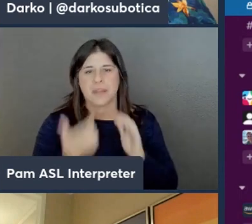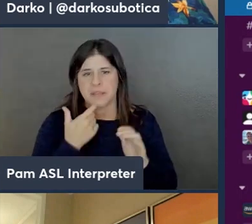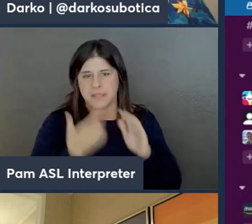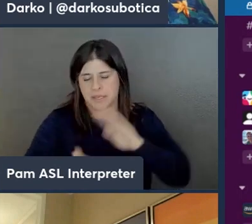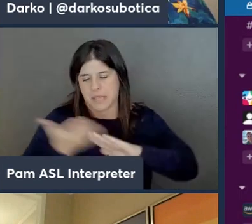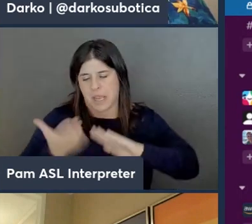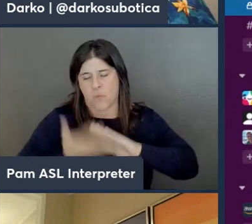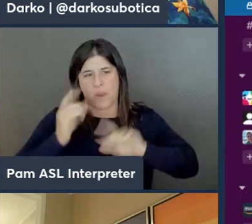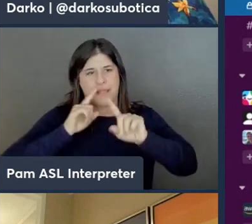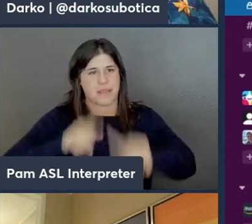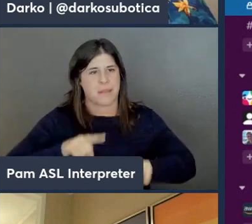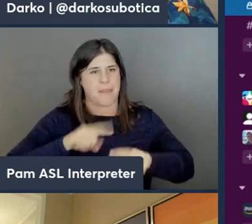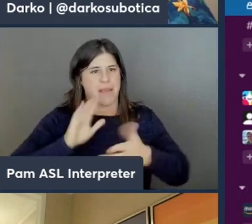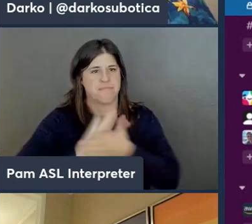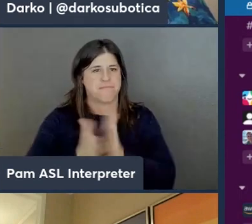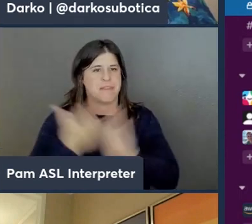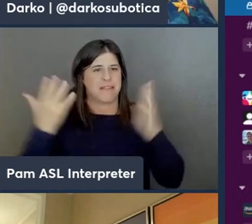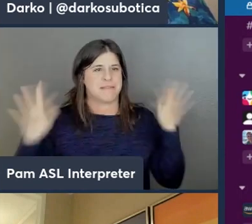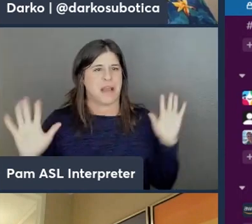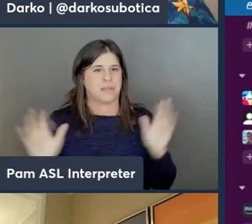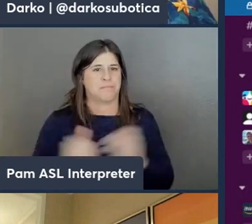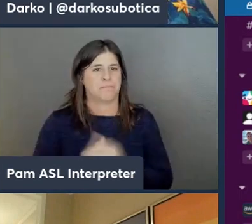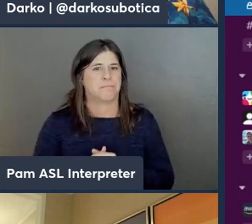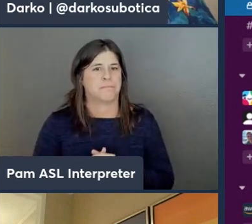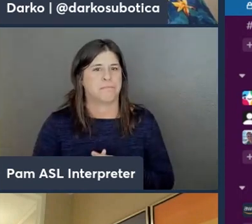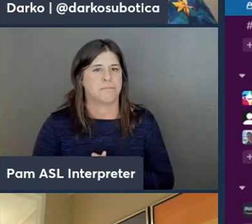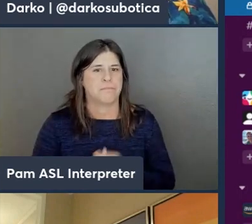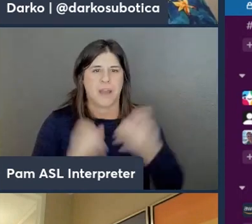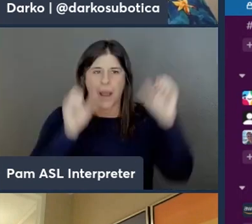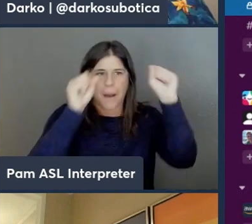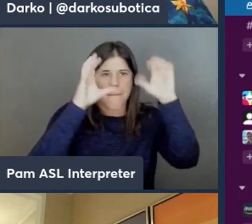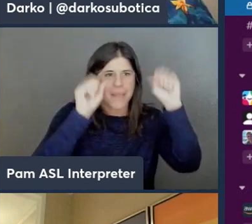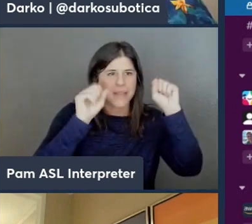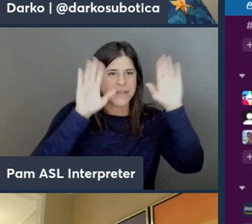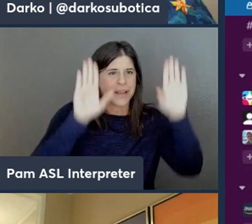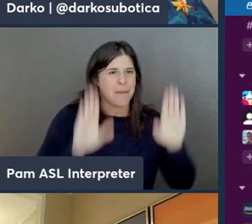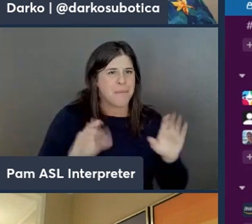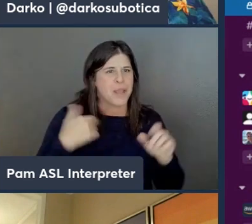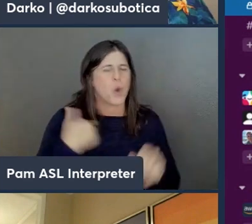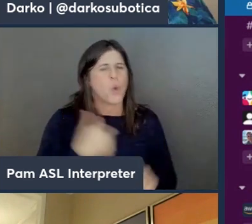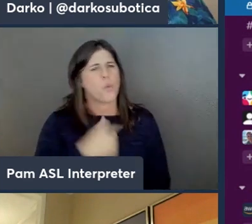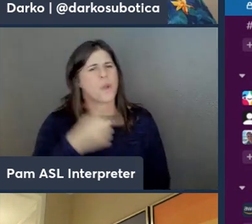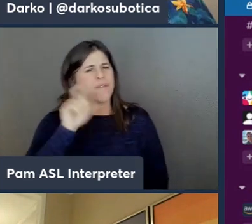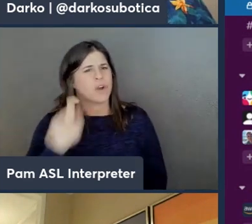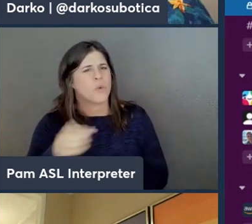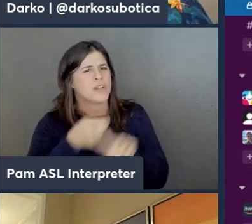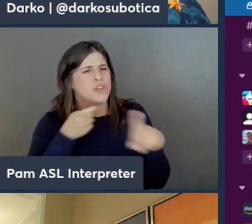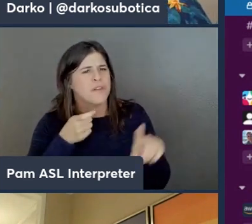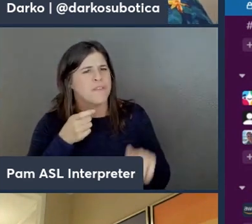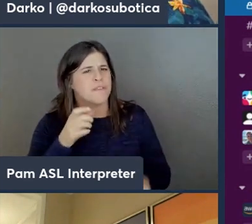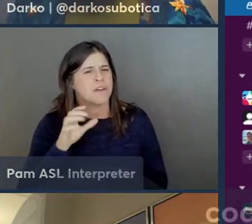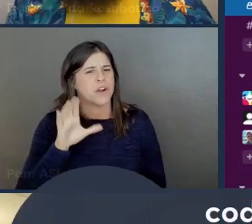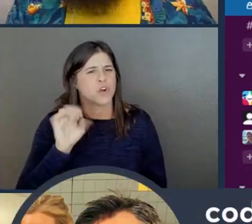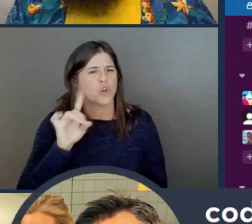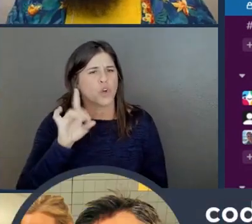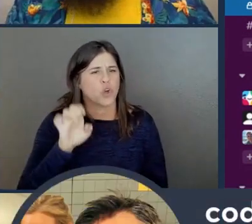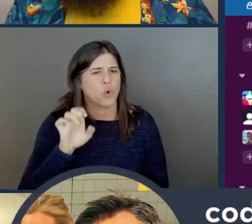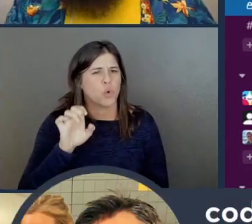And then done. You conclude just like that. Amazing. That's nice. We have a question from codesurgeon here on Twitch,